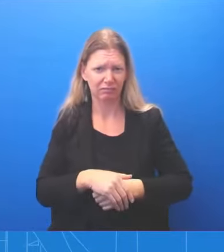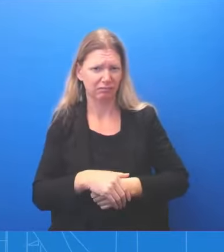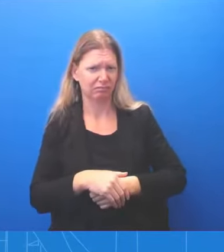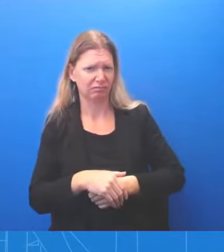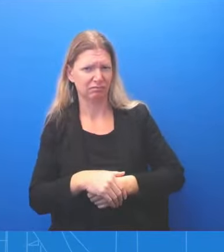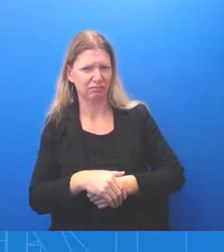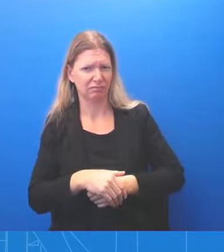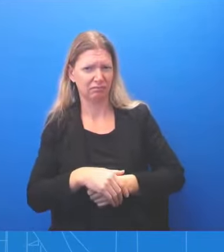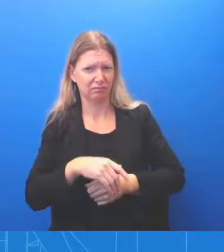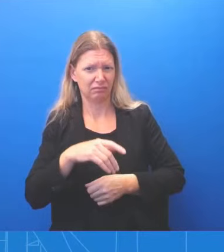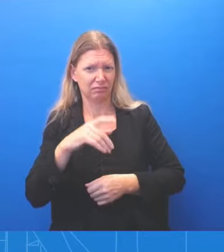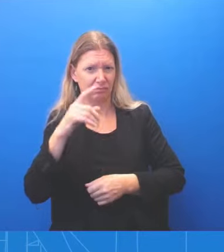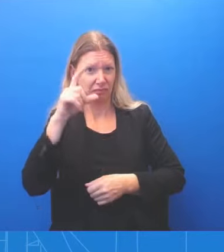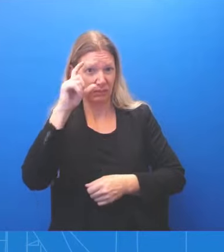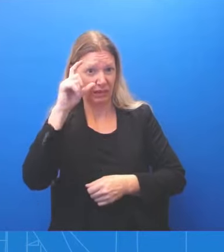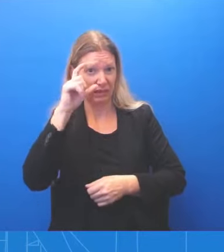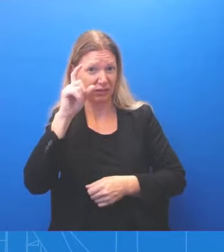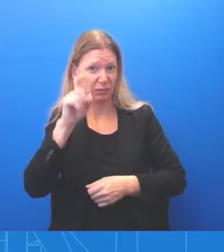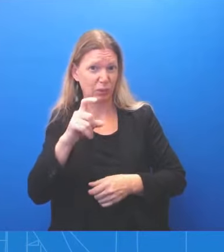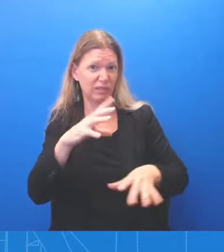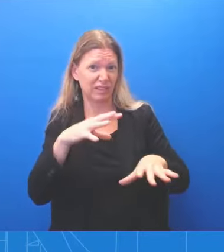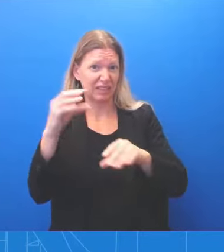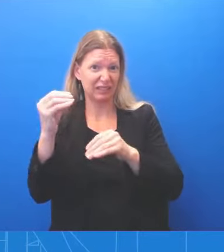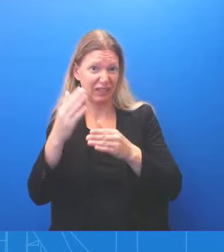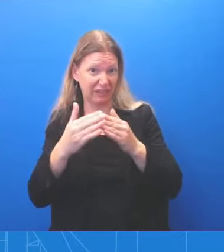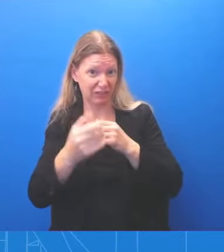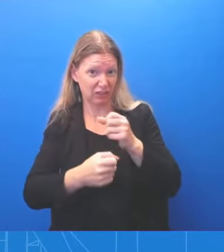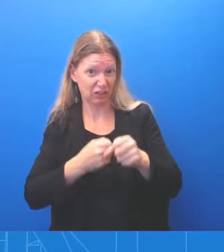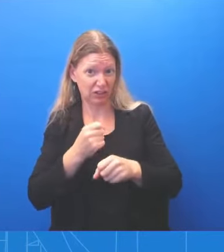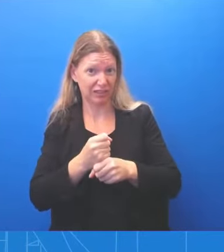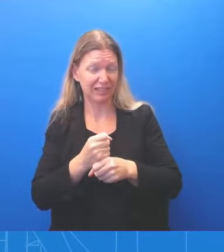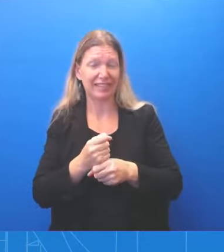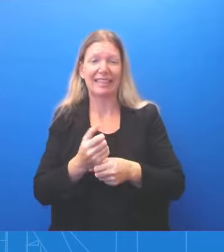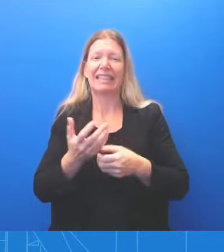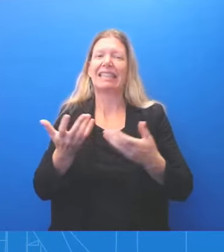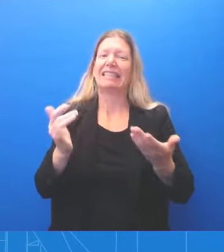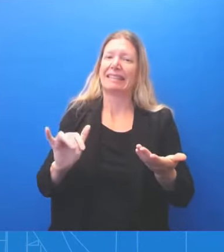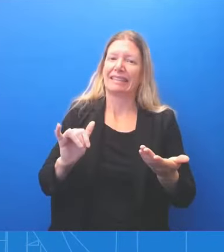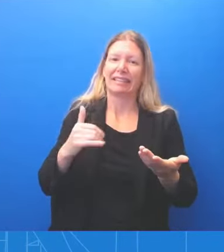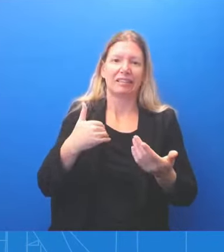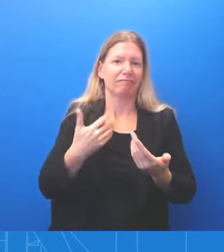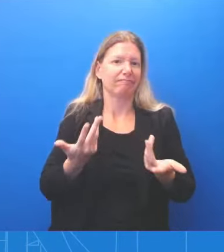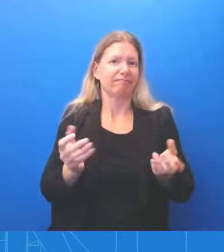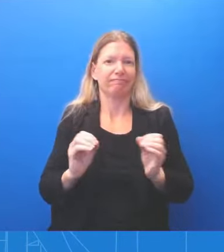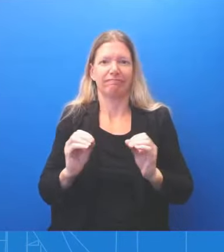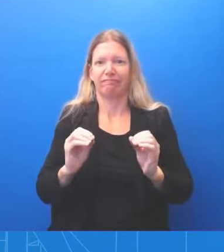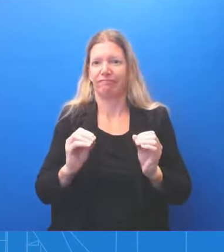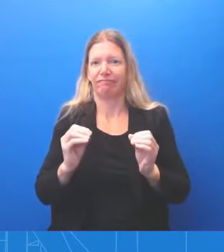So, I don't have anything new to share -- any update to share on -- on the panda's timeline.